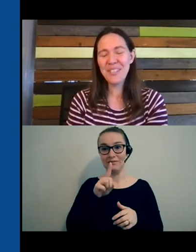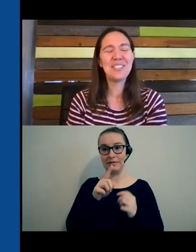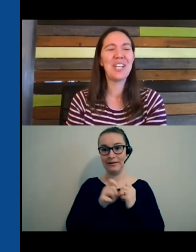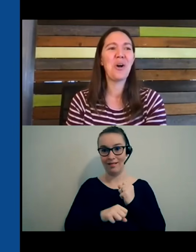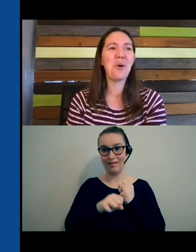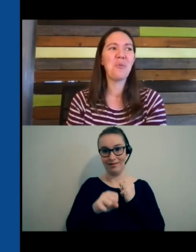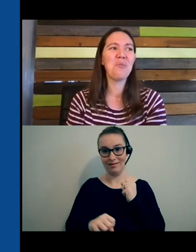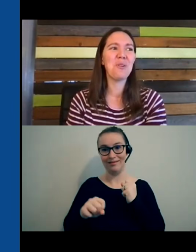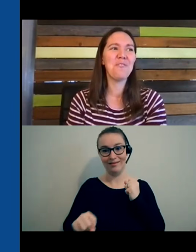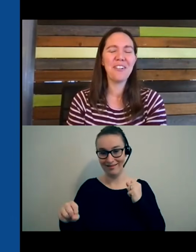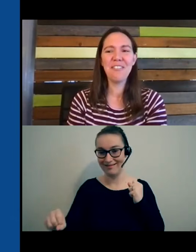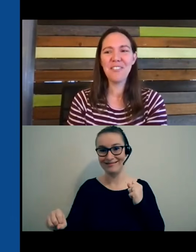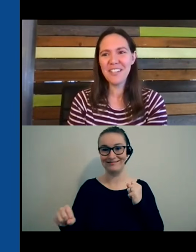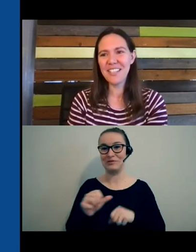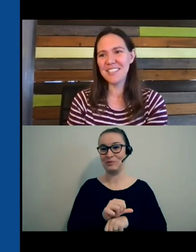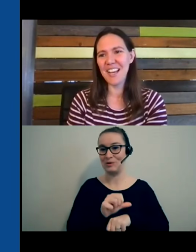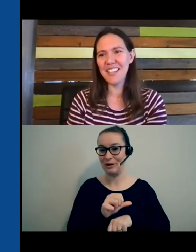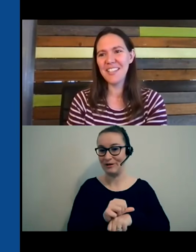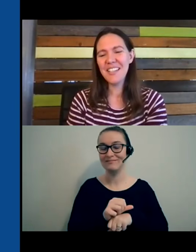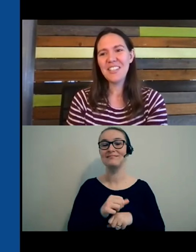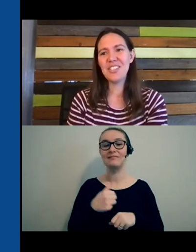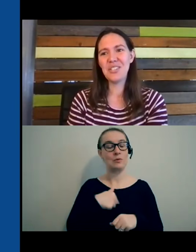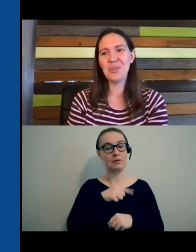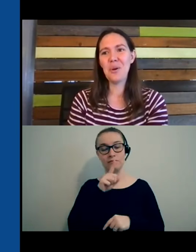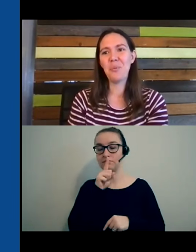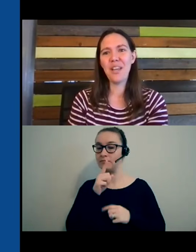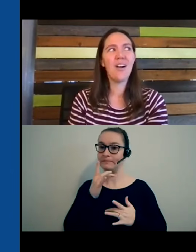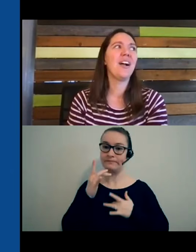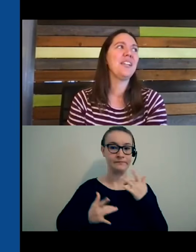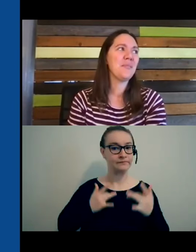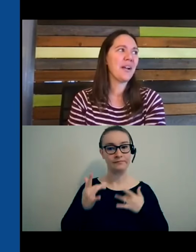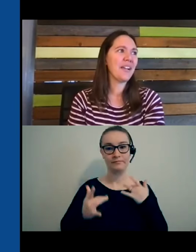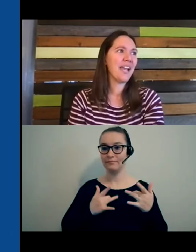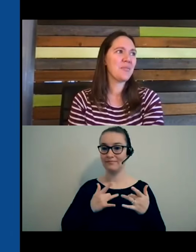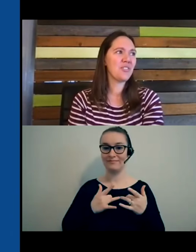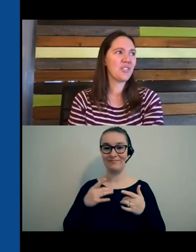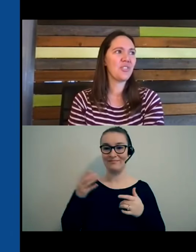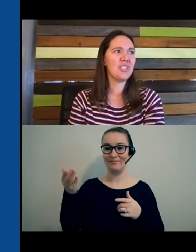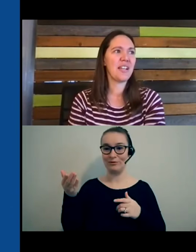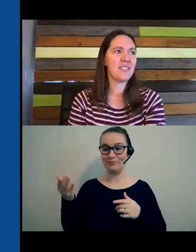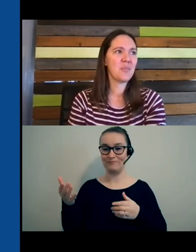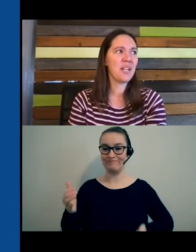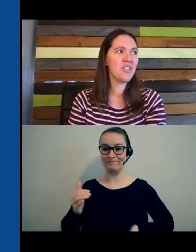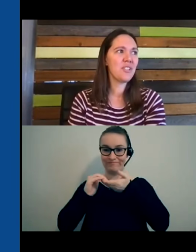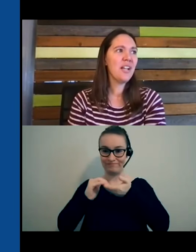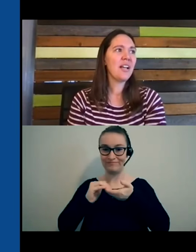So we were very, very excited to bring on Empire Caption Solutions as a sponsor.